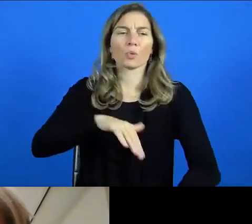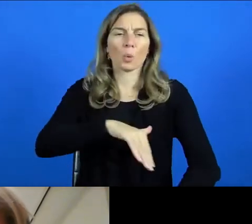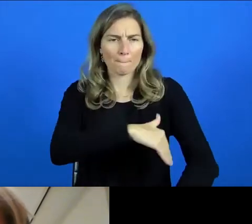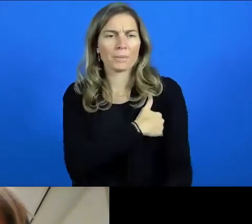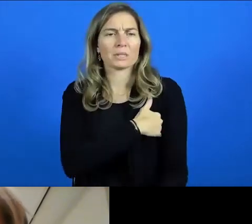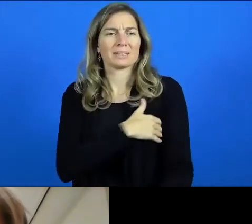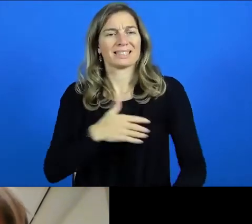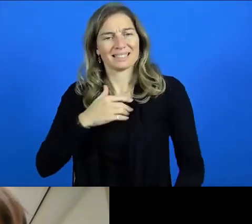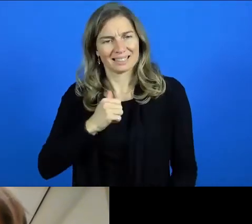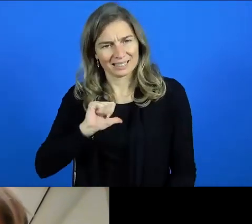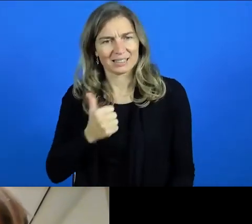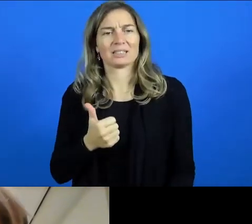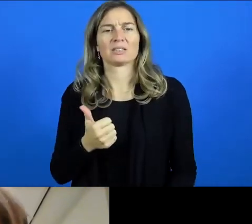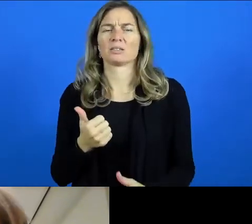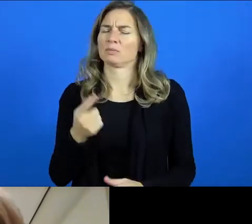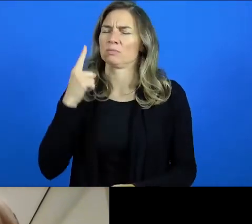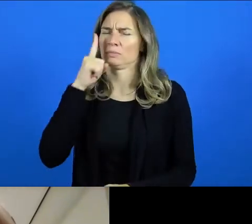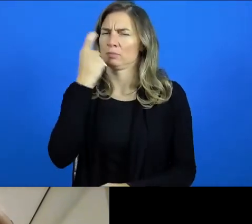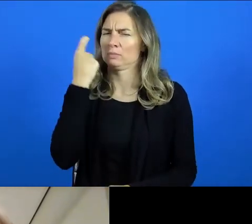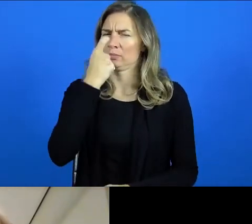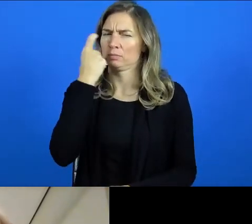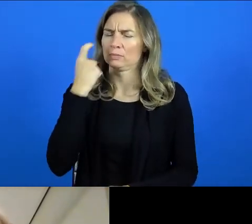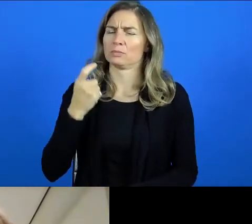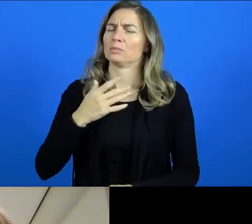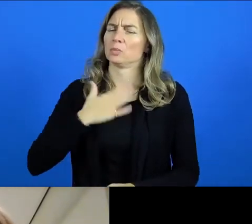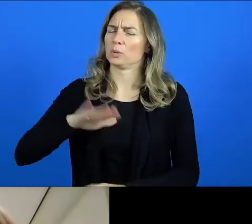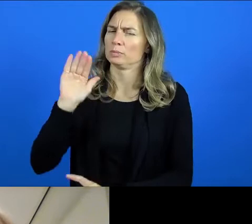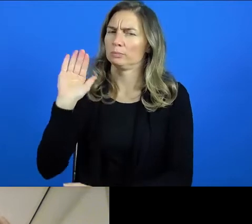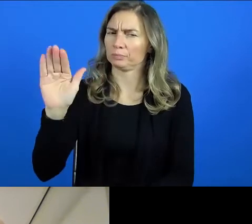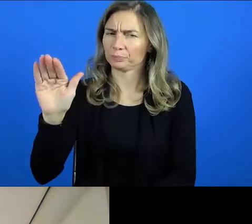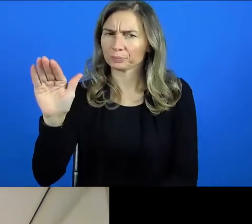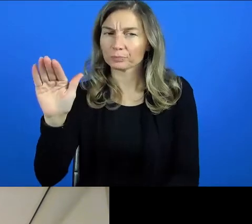an own-initiative inquiry last year, and it concerned, in particular,